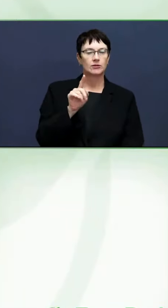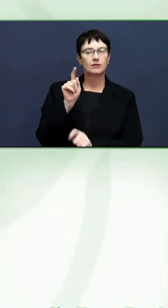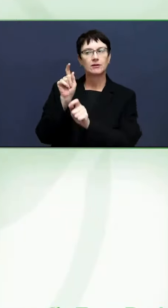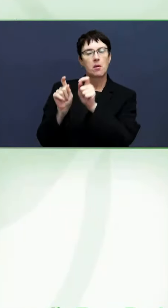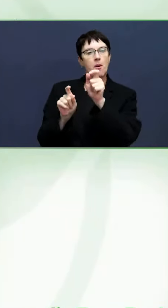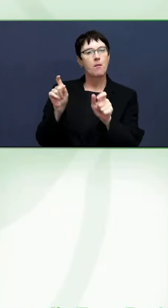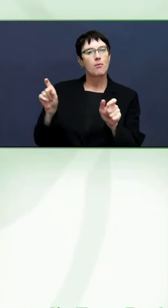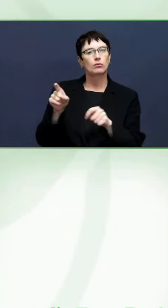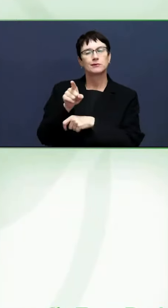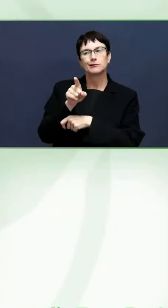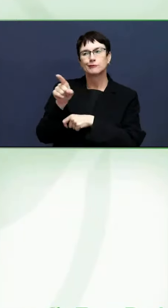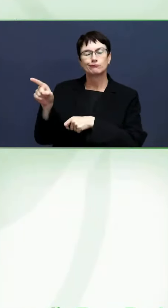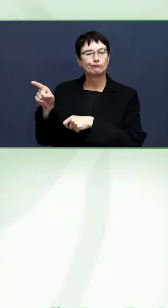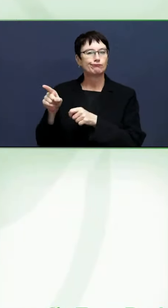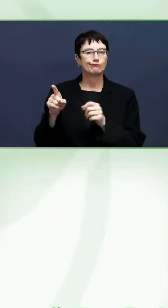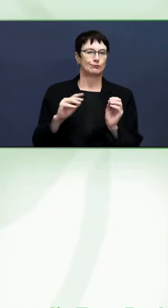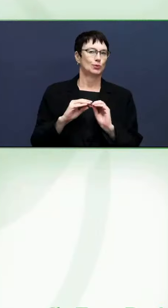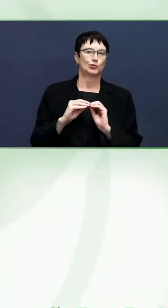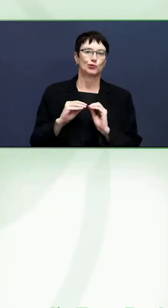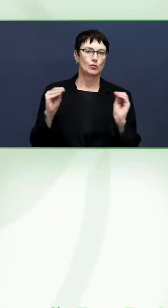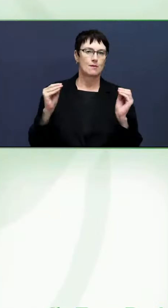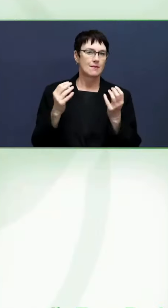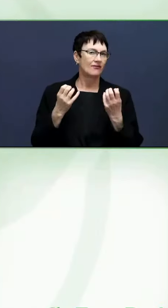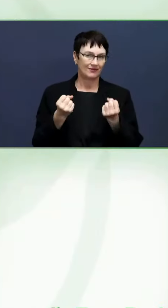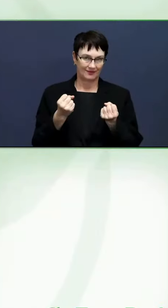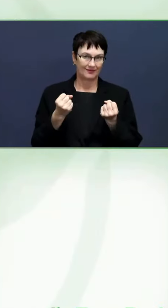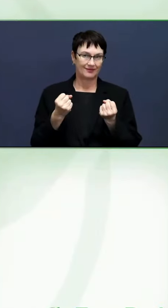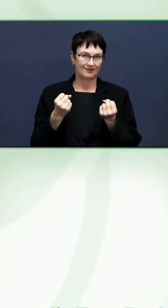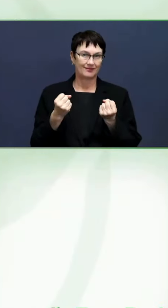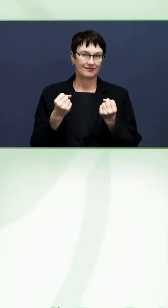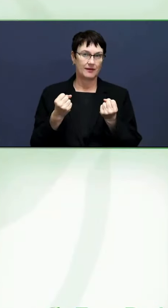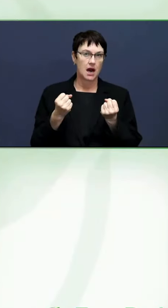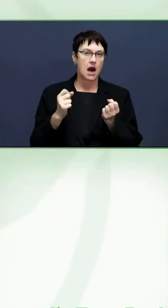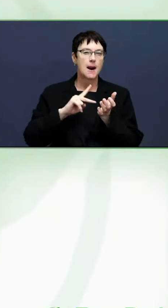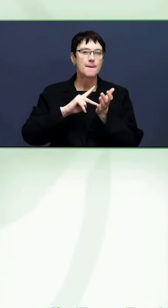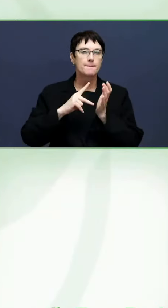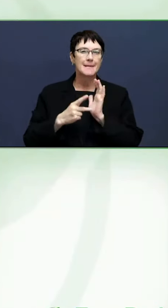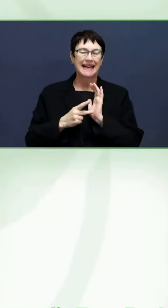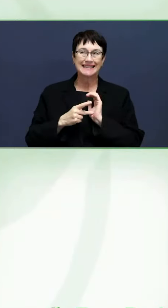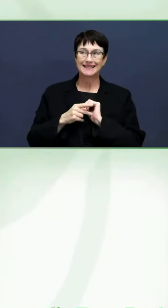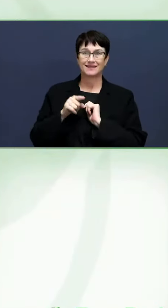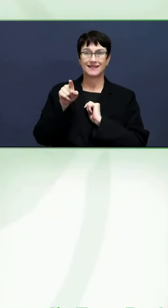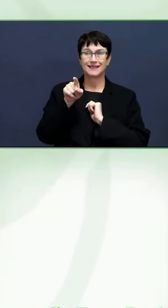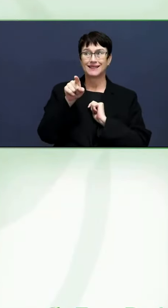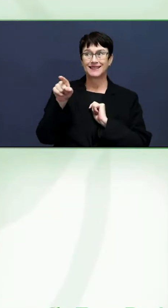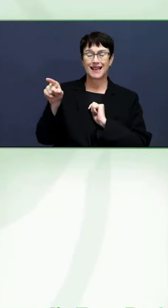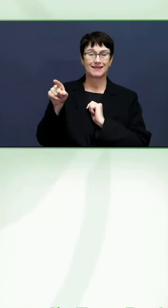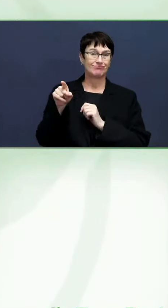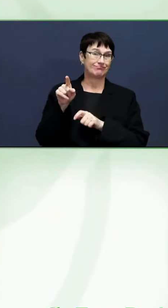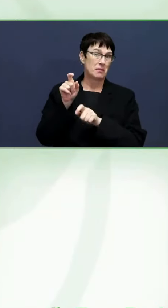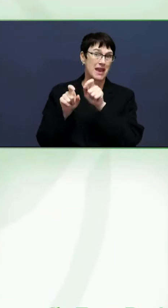And if we don't take these disparities into consideration, we can create problems in society